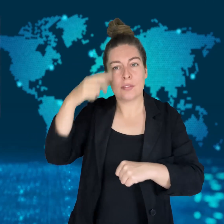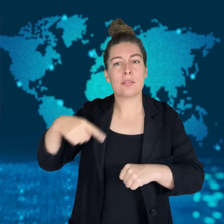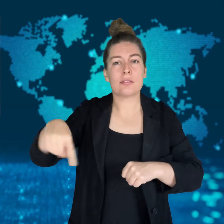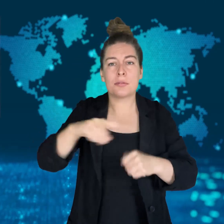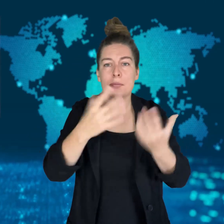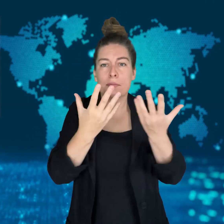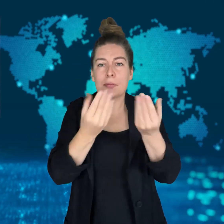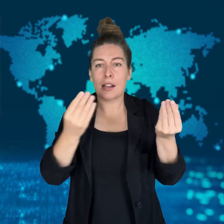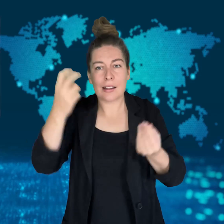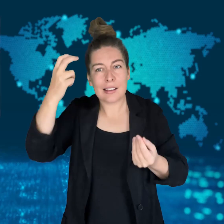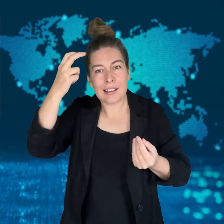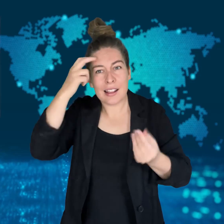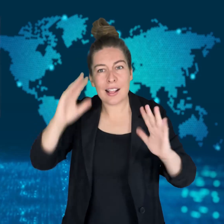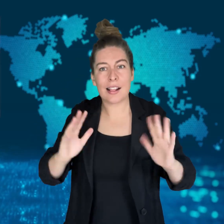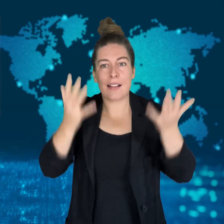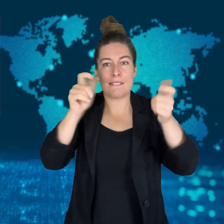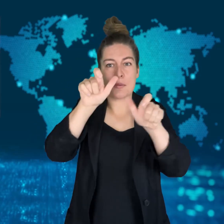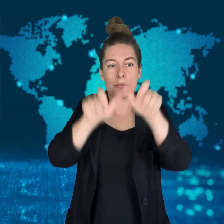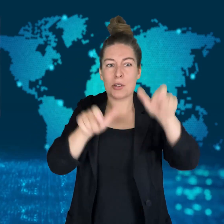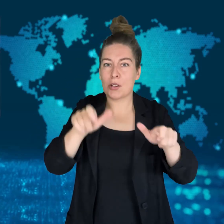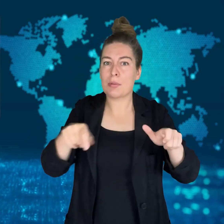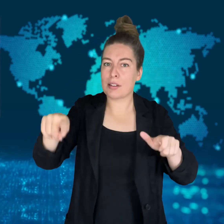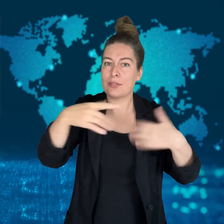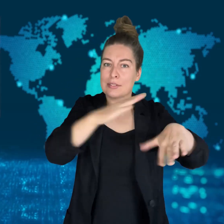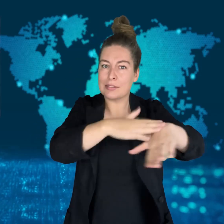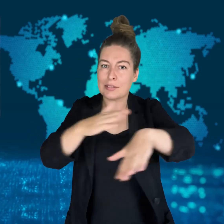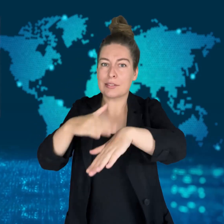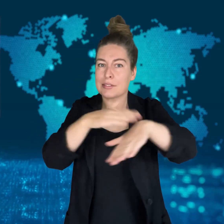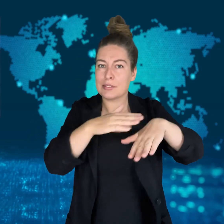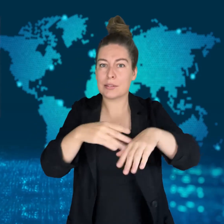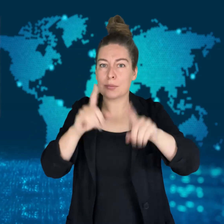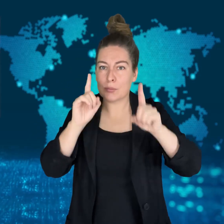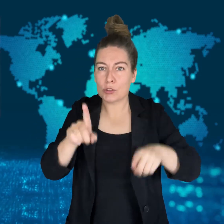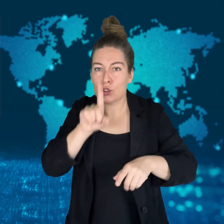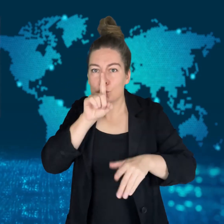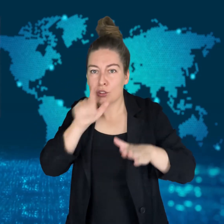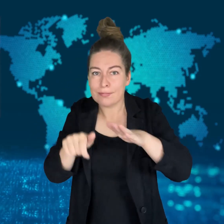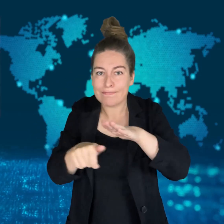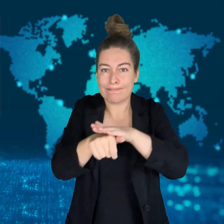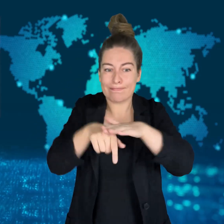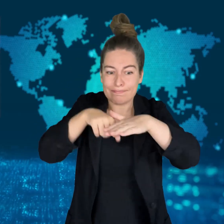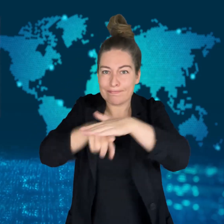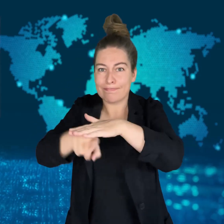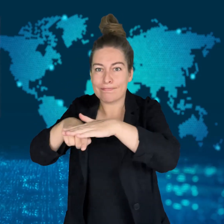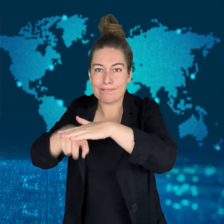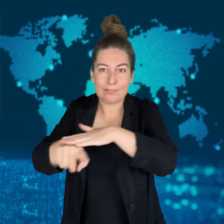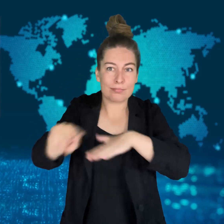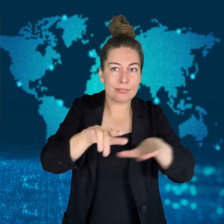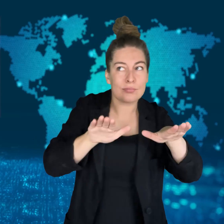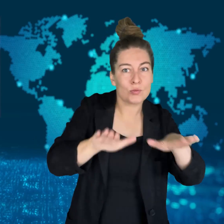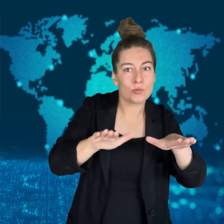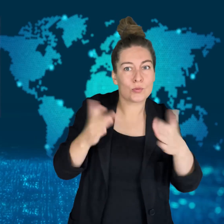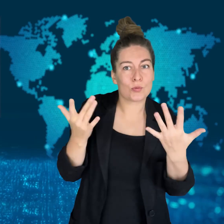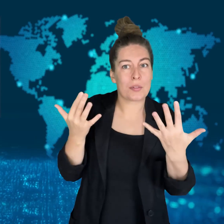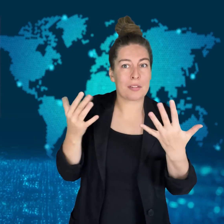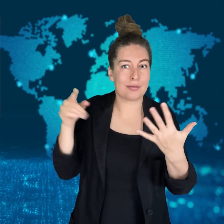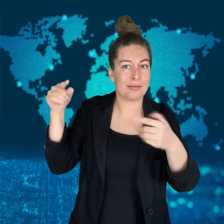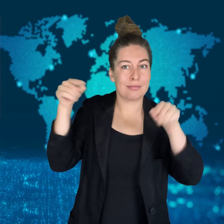Residents were warned to take cover and remain in shelters.